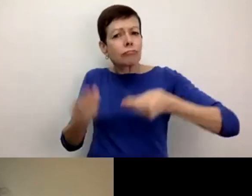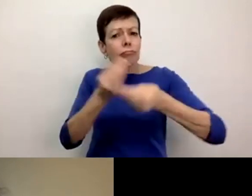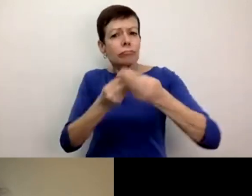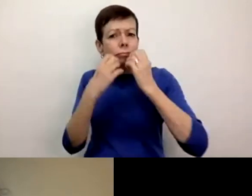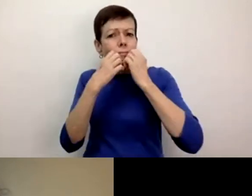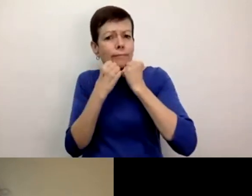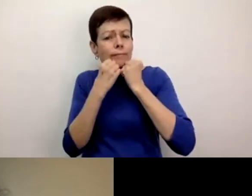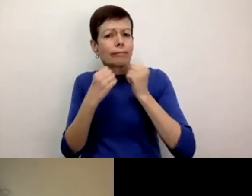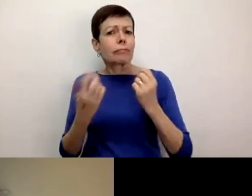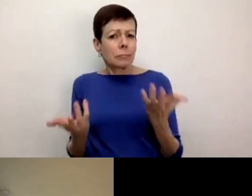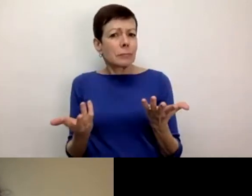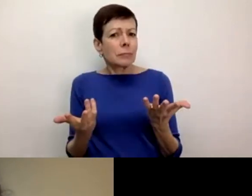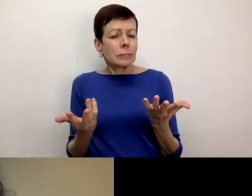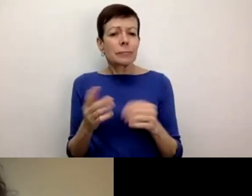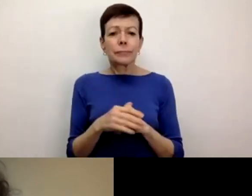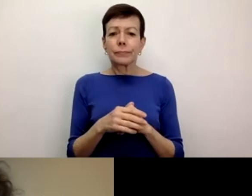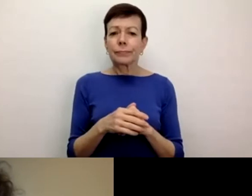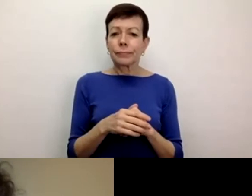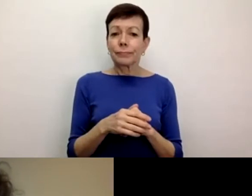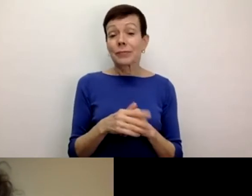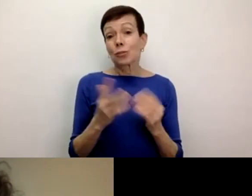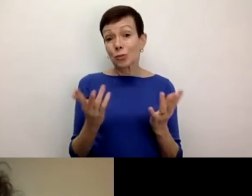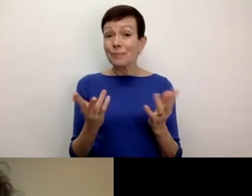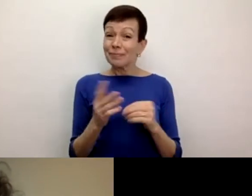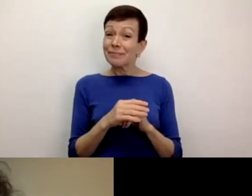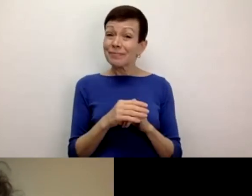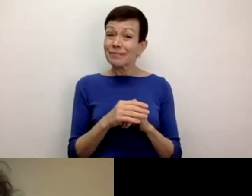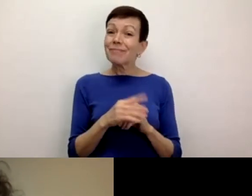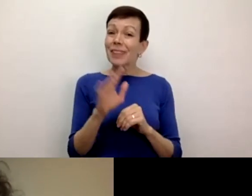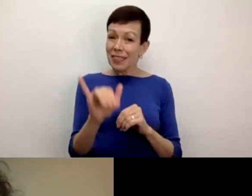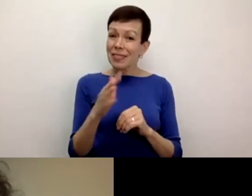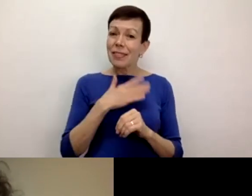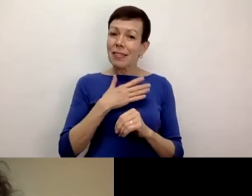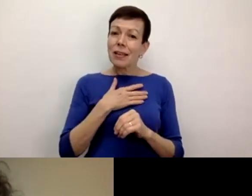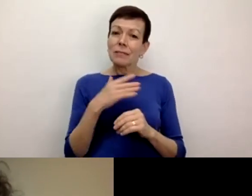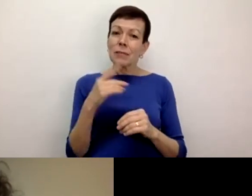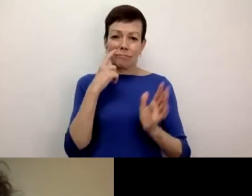So that's the land acknowledgement for today.